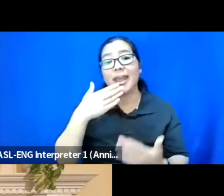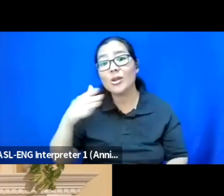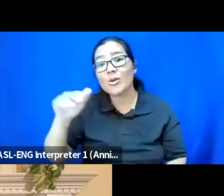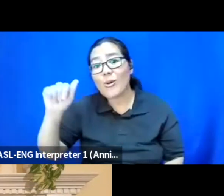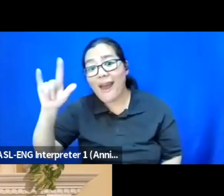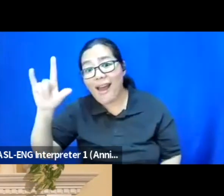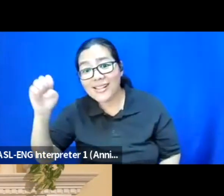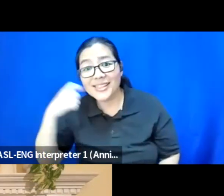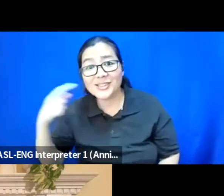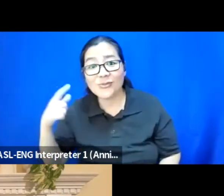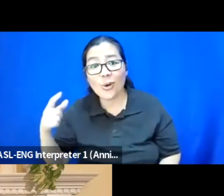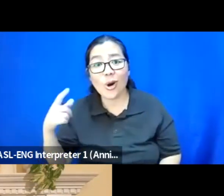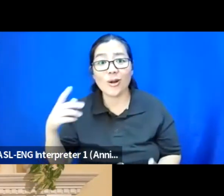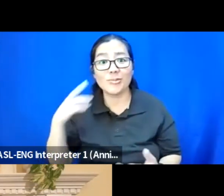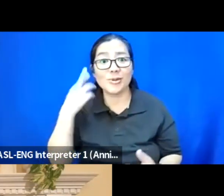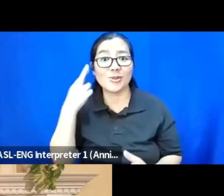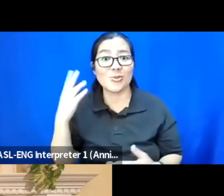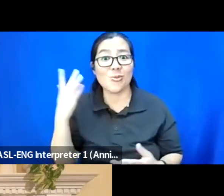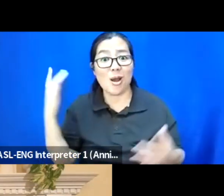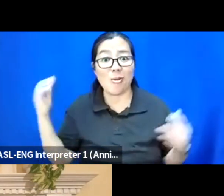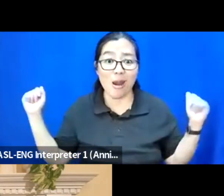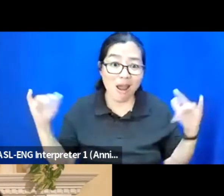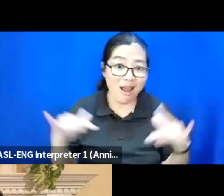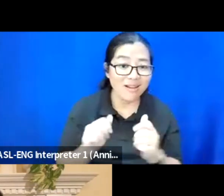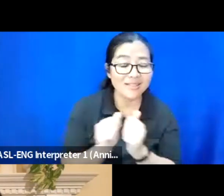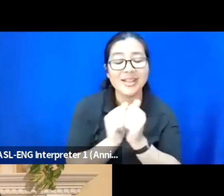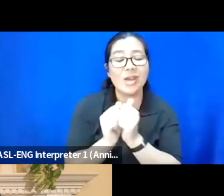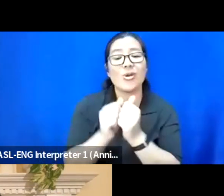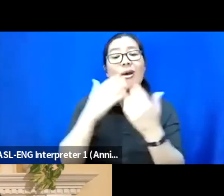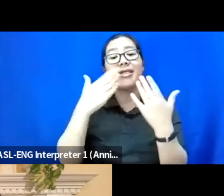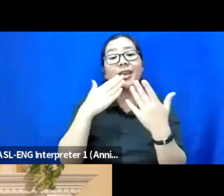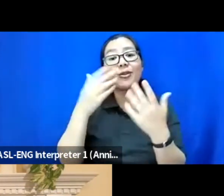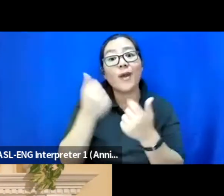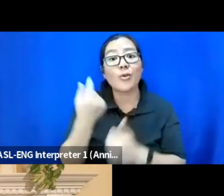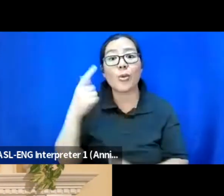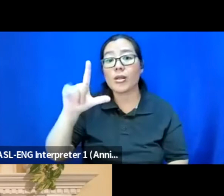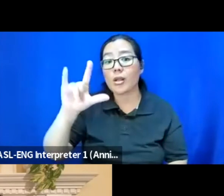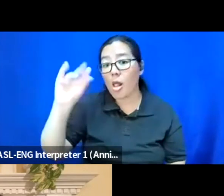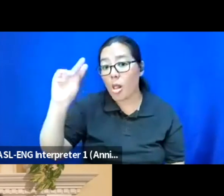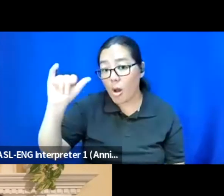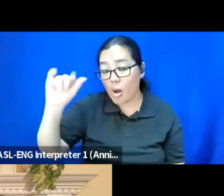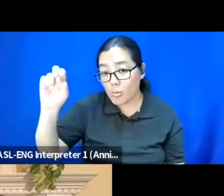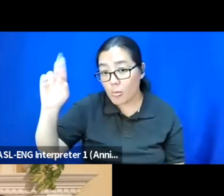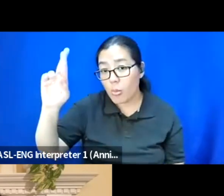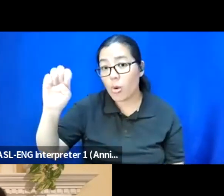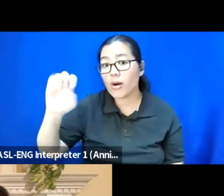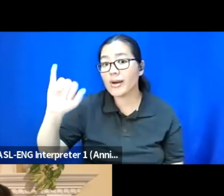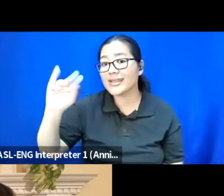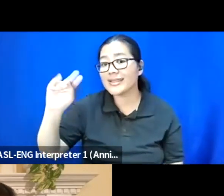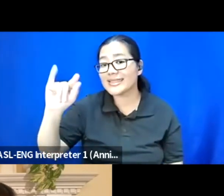because there's no way to prep these names in advance. So it's going to be a heavy fingerspelling moment.